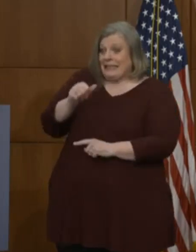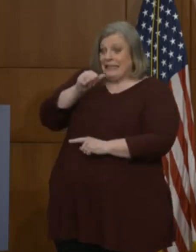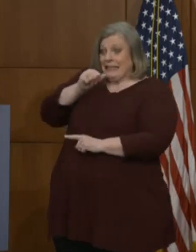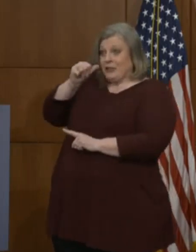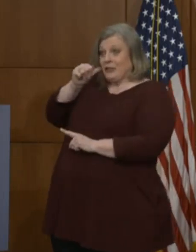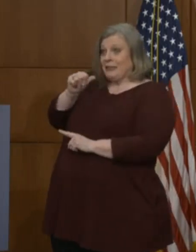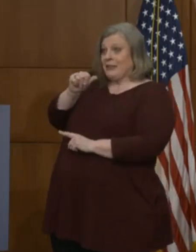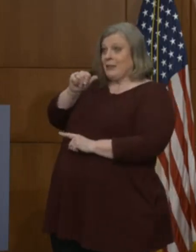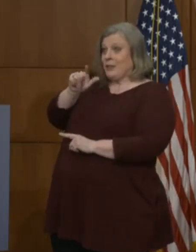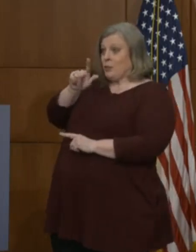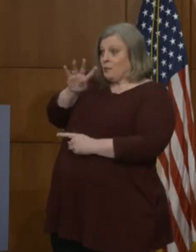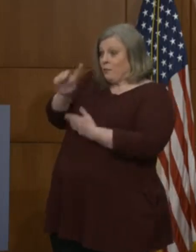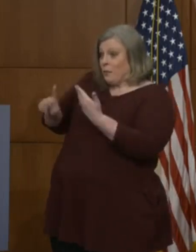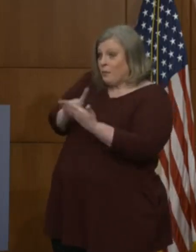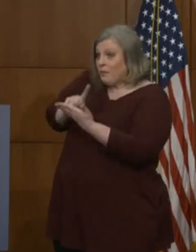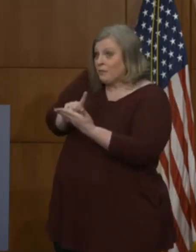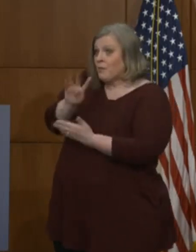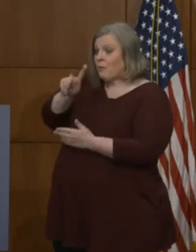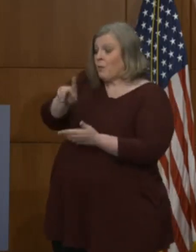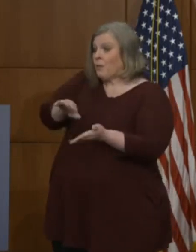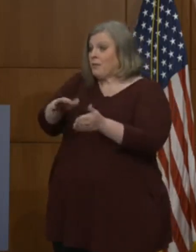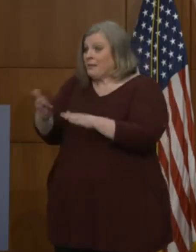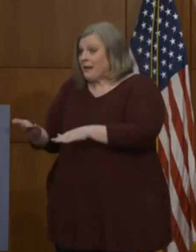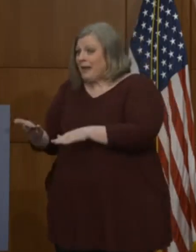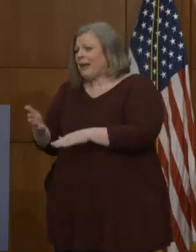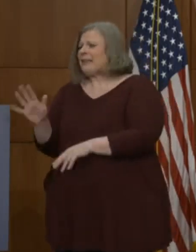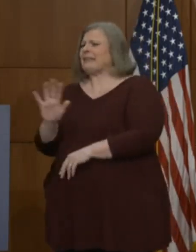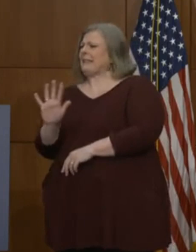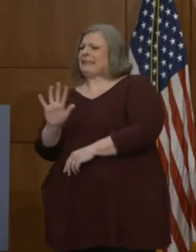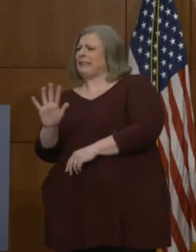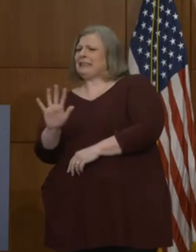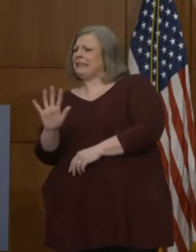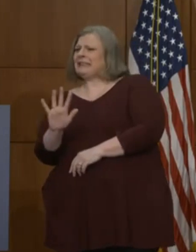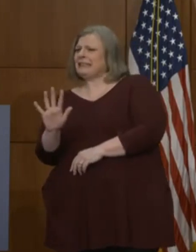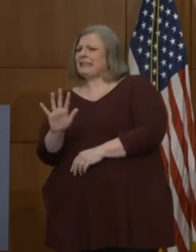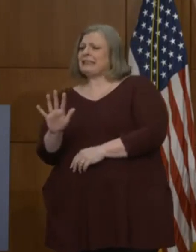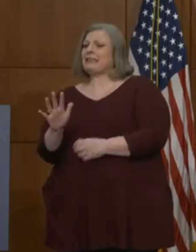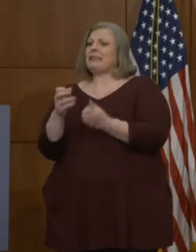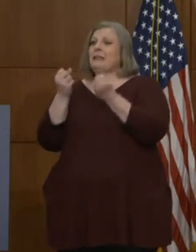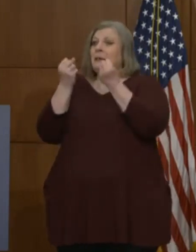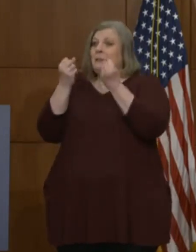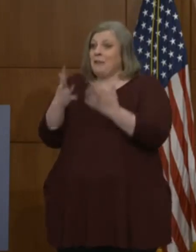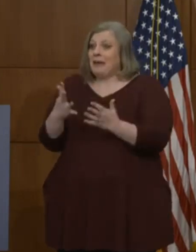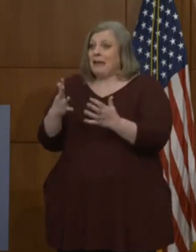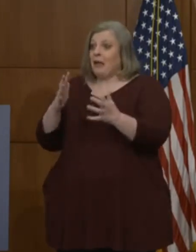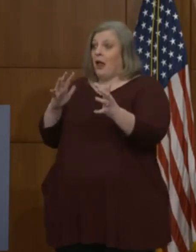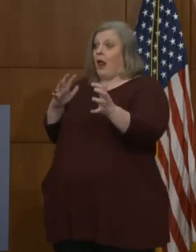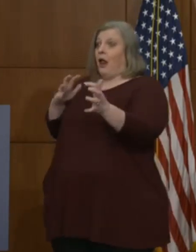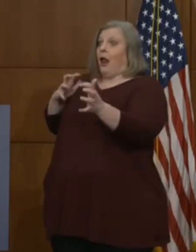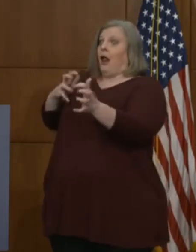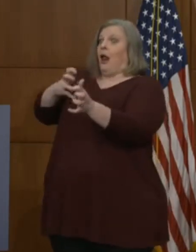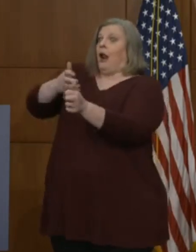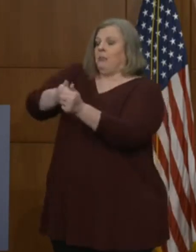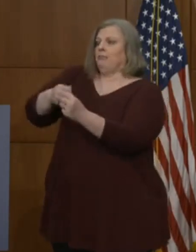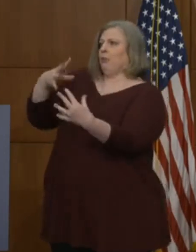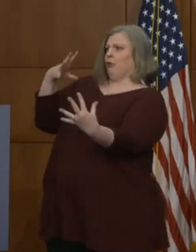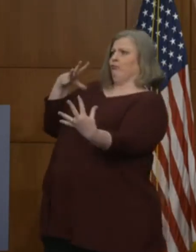DASHBOARD AND DOESN’T MEAN THAT THAT MANY DEATHS OCCURRED IN THAT MANY DEATHS OCCURRED IN THAT- TWENTY FOUR HOUR. PERIOD THAT- TWENTY FOUR HOUR. PERIOD SOME OF. MANY OF THOSE DEATHS